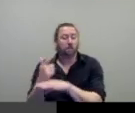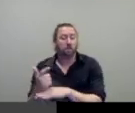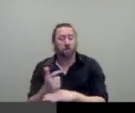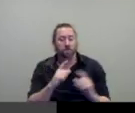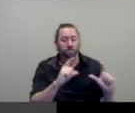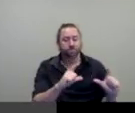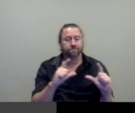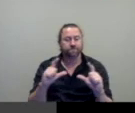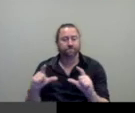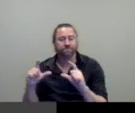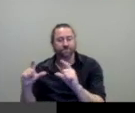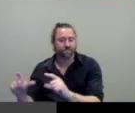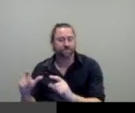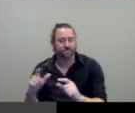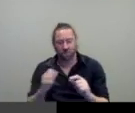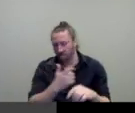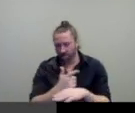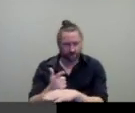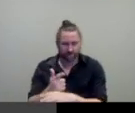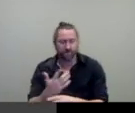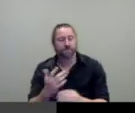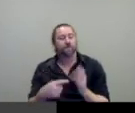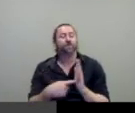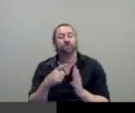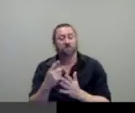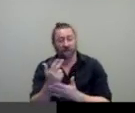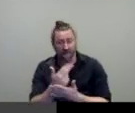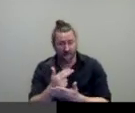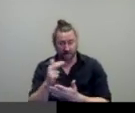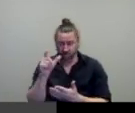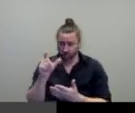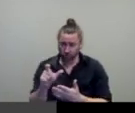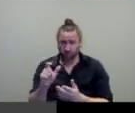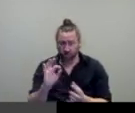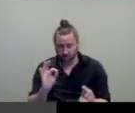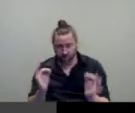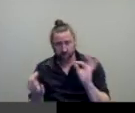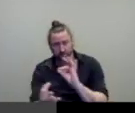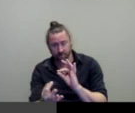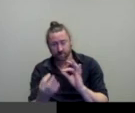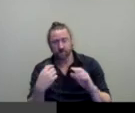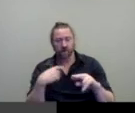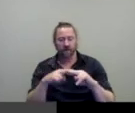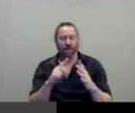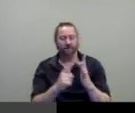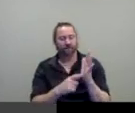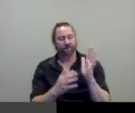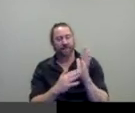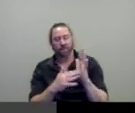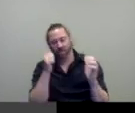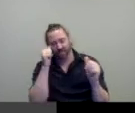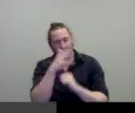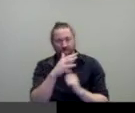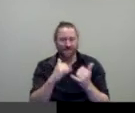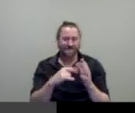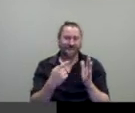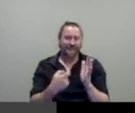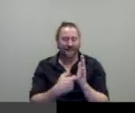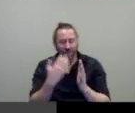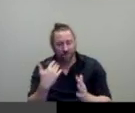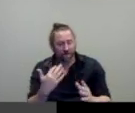stills in each of these the artist casts herself in the role of a film starlet and she shifts from